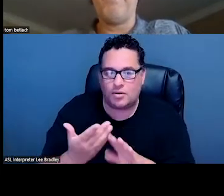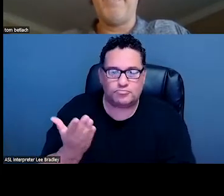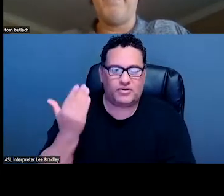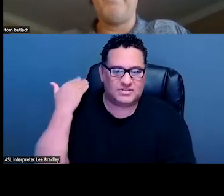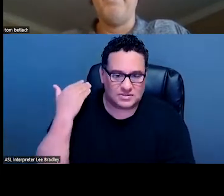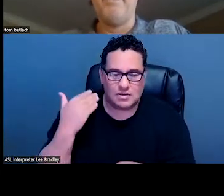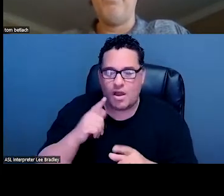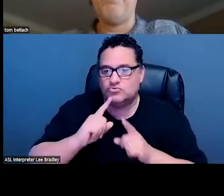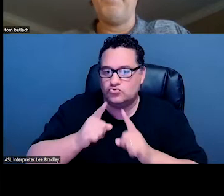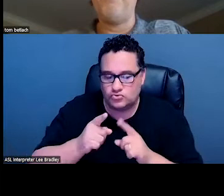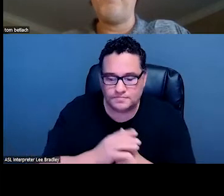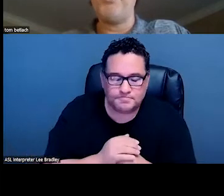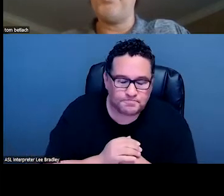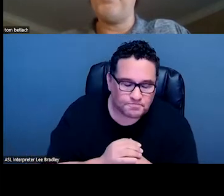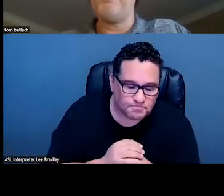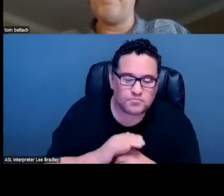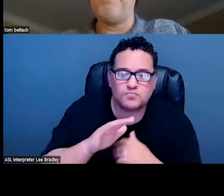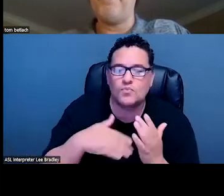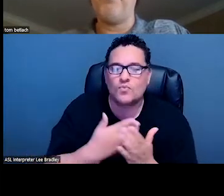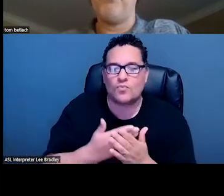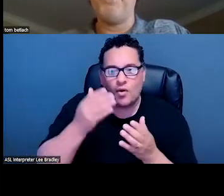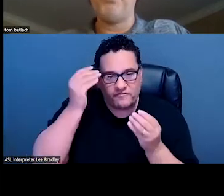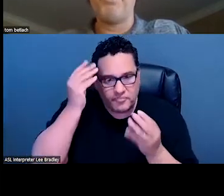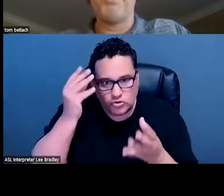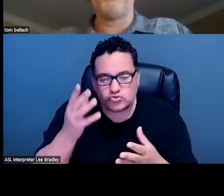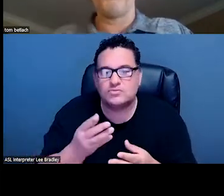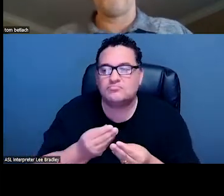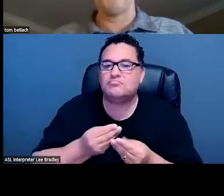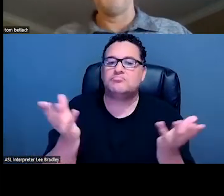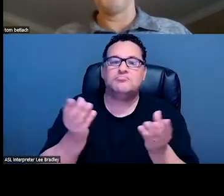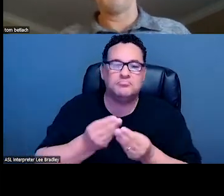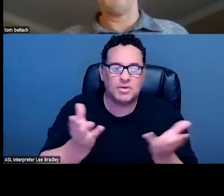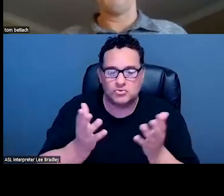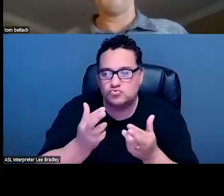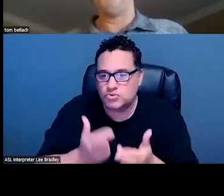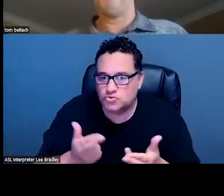HAD, ALL OF THE INFORMATION THAT HAS BEEN MADE AVAILABLE, RESOURCES. SO, CONTINUE TO TO,